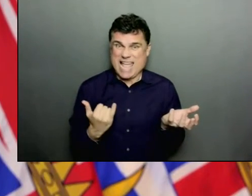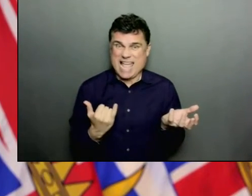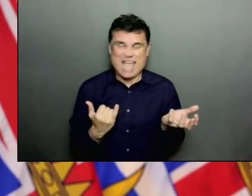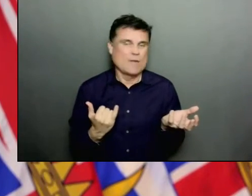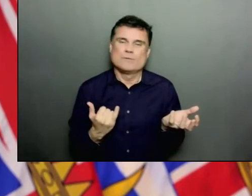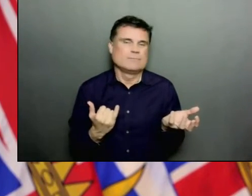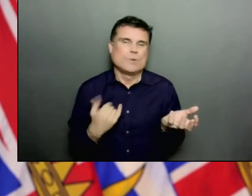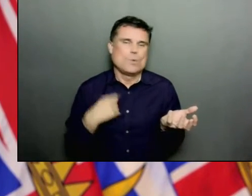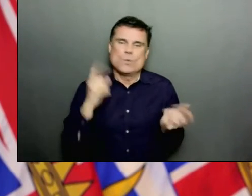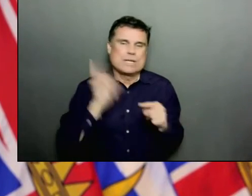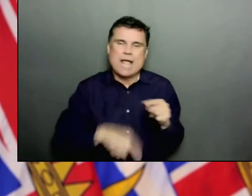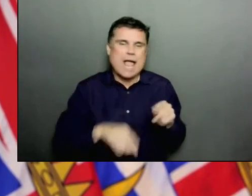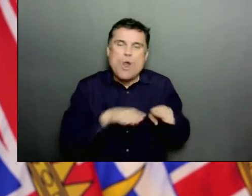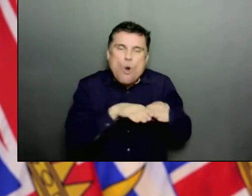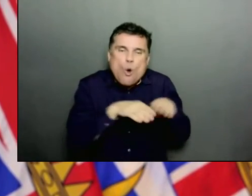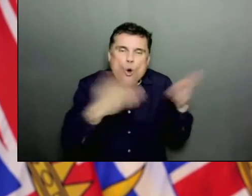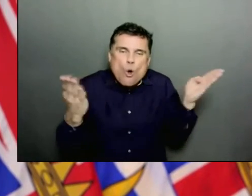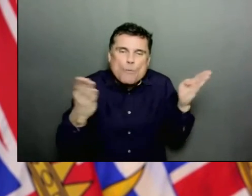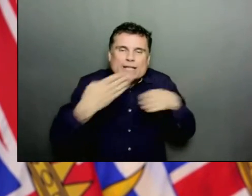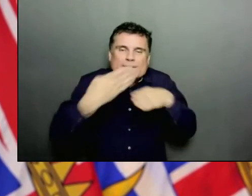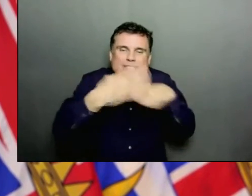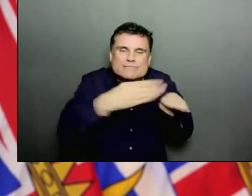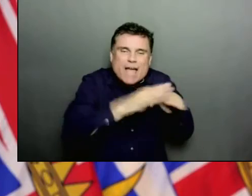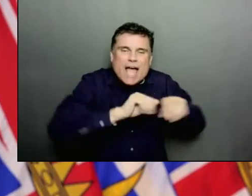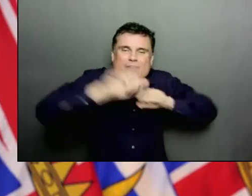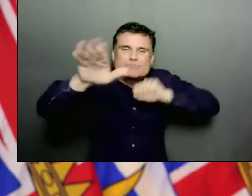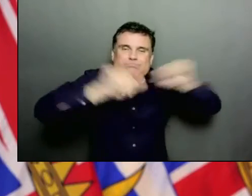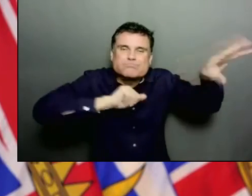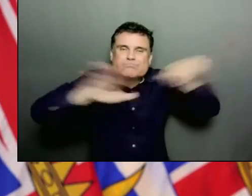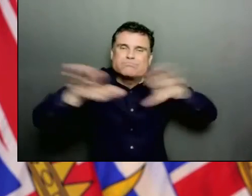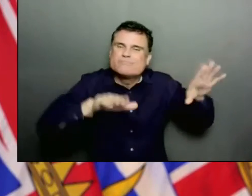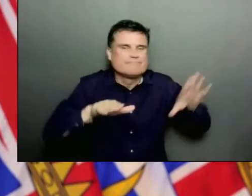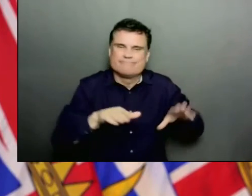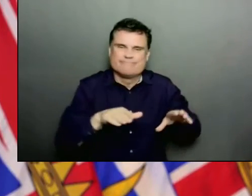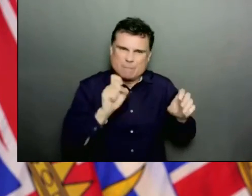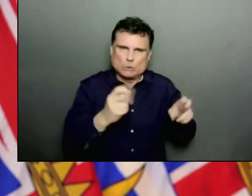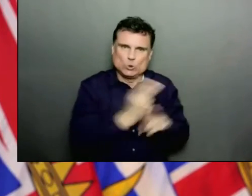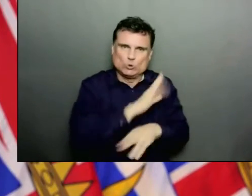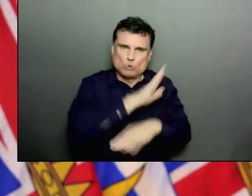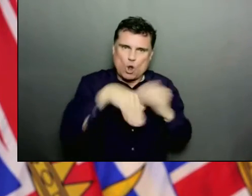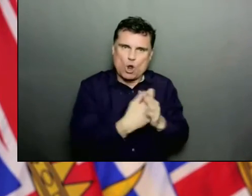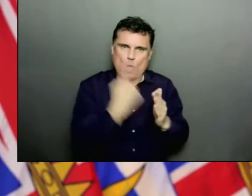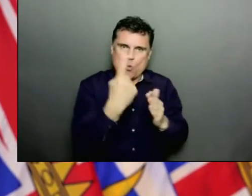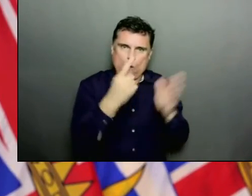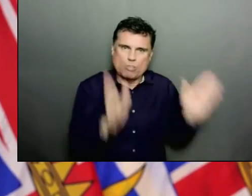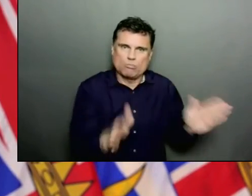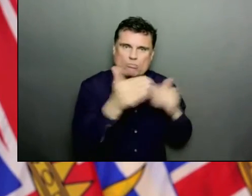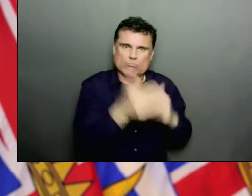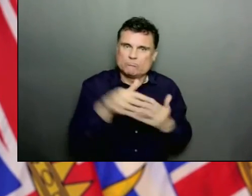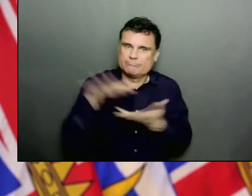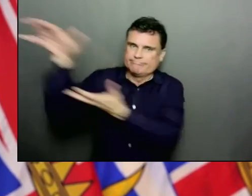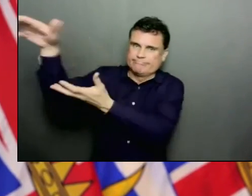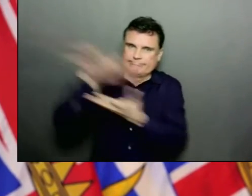week of December. So it involves making sure we have the right equipment, the right people, the right